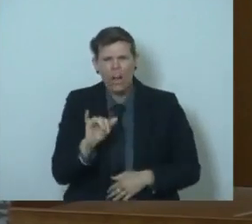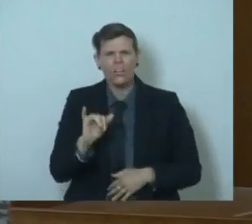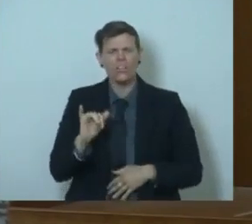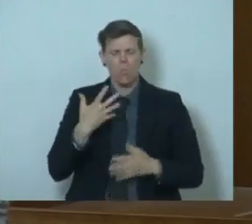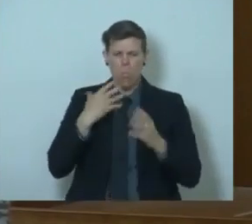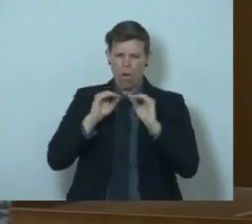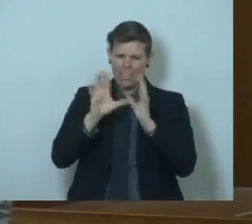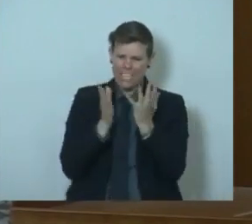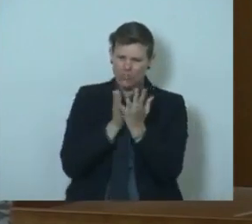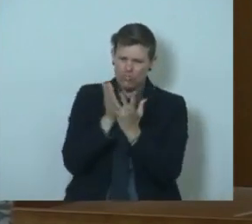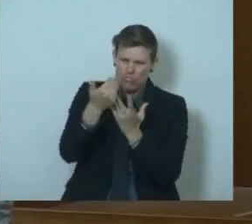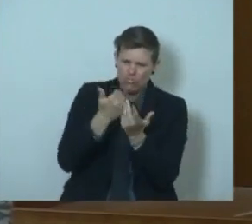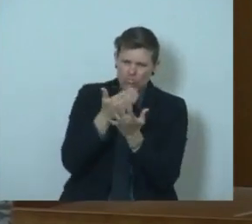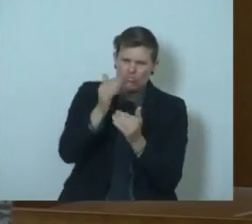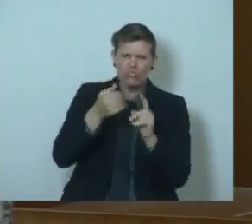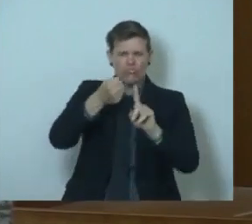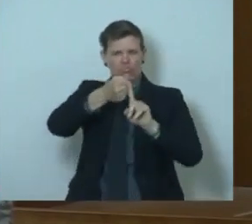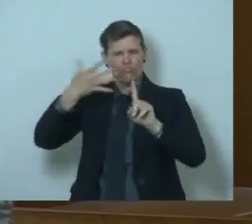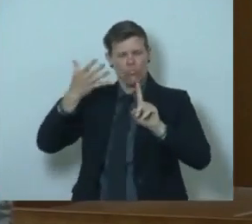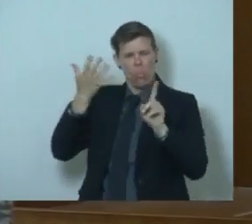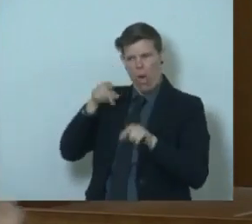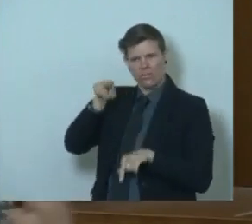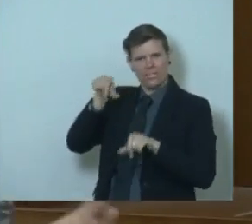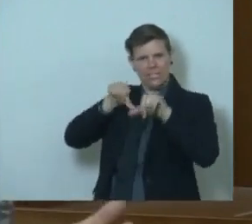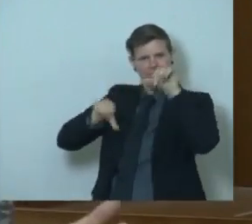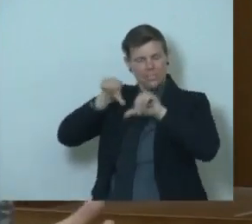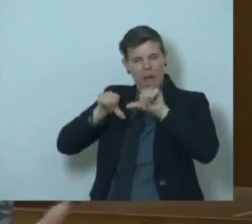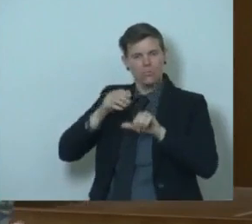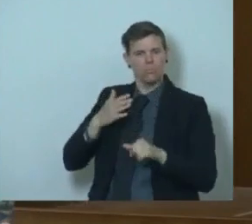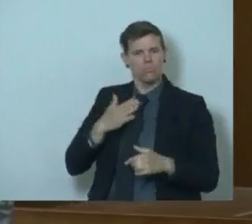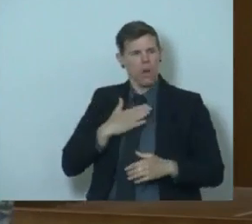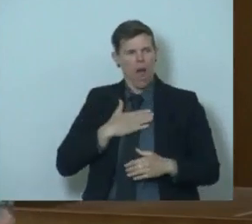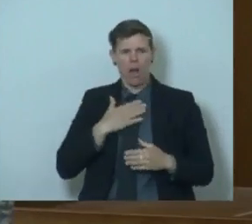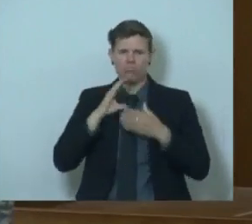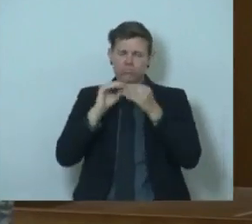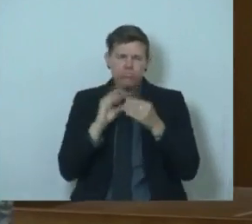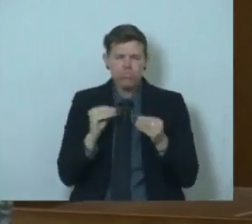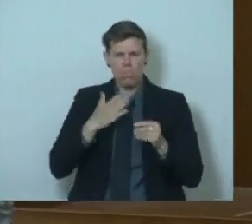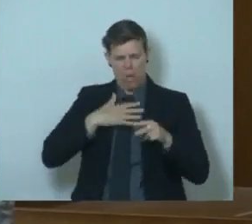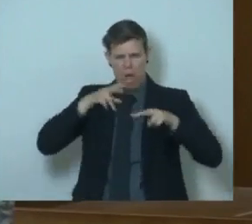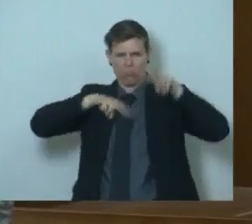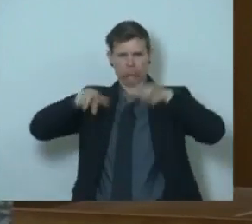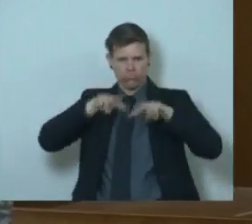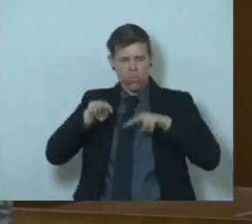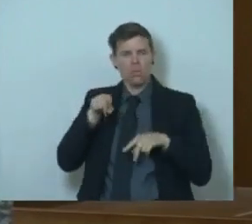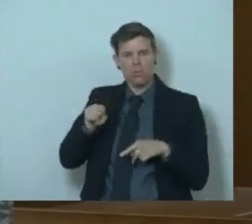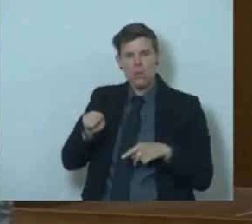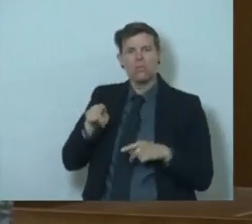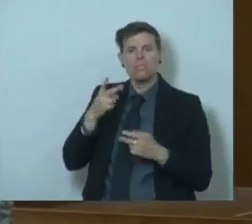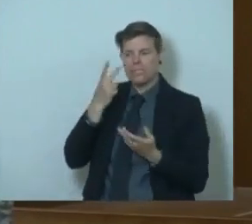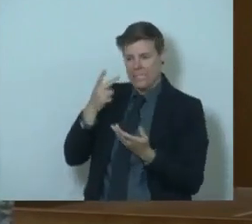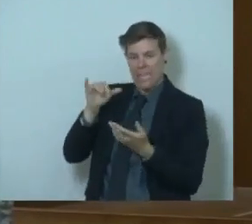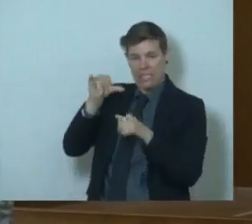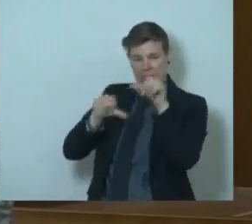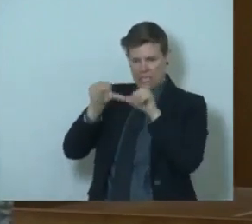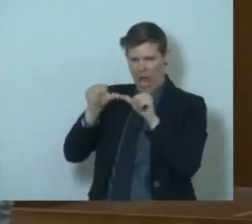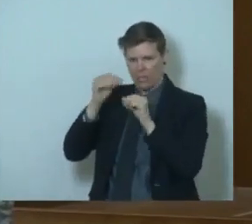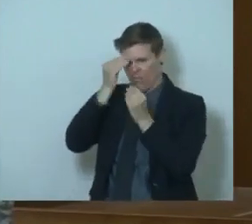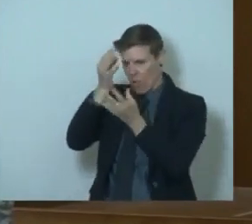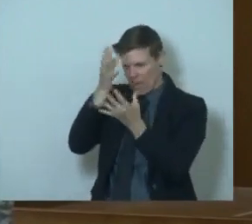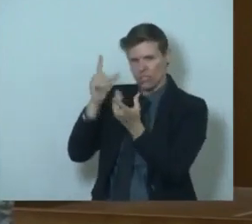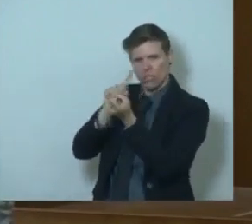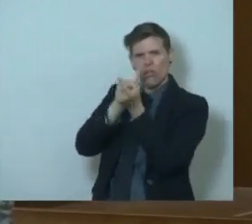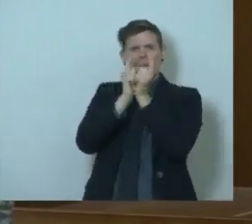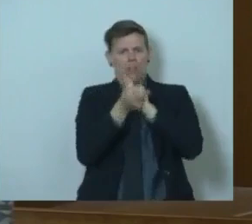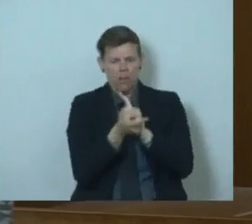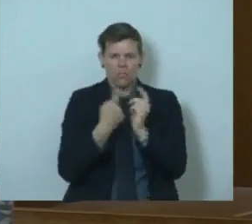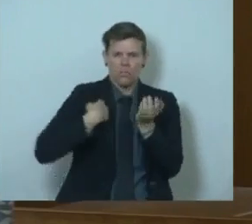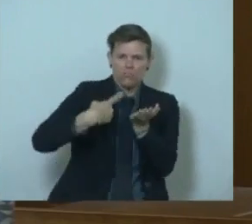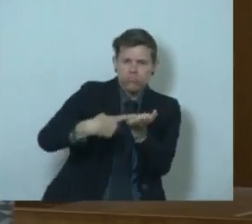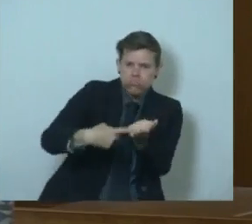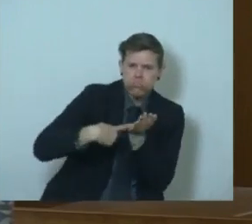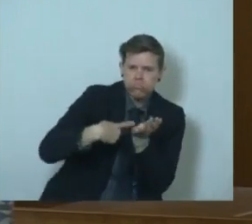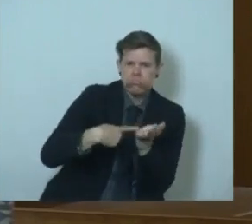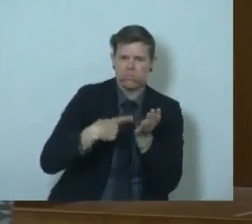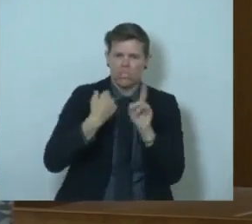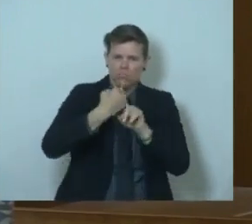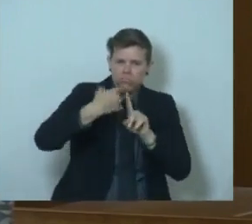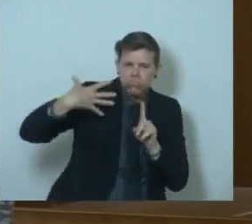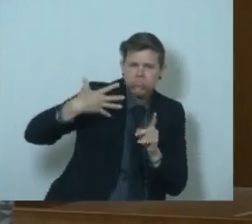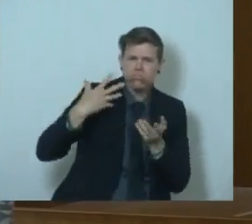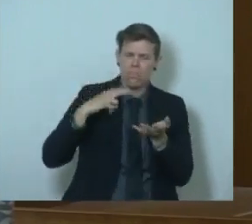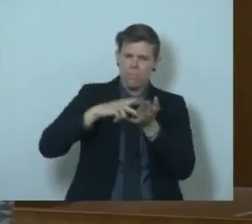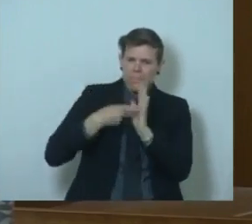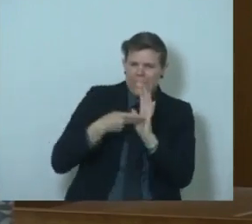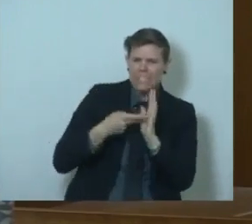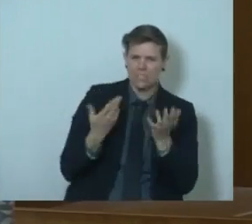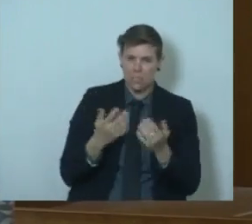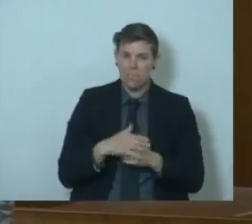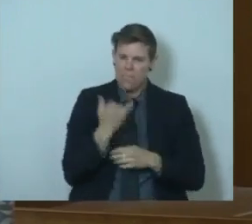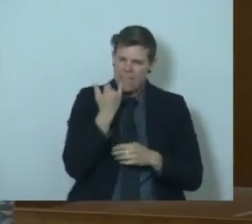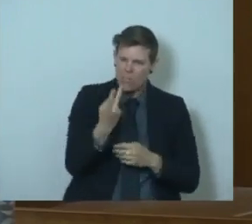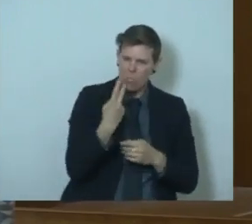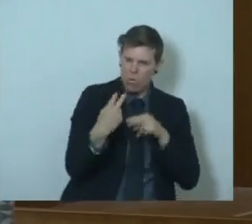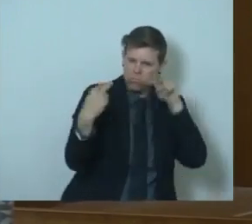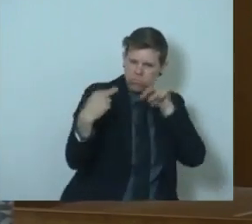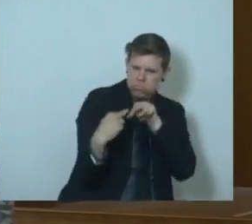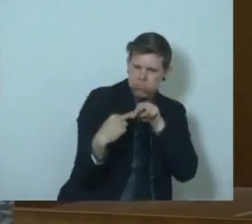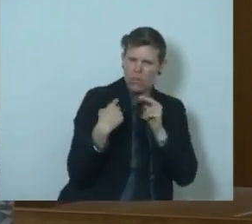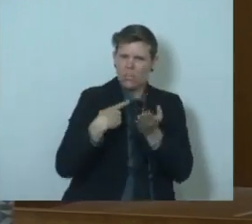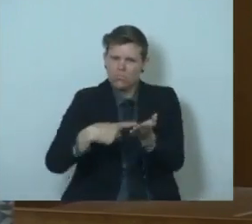SCIENCE, TO TALK ABOUT OUR PROCESS AND TO MAKE IT CLEAR THAT SCIENCE IS IN MY OPINION AN INVITATION TO OPEN DISCUSSION AND DEBATE.